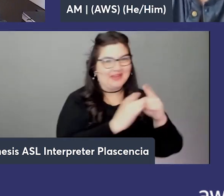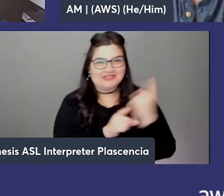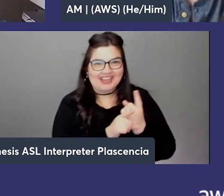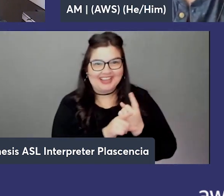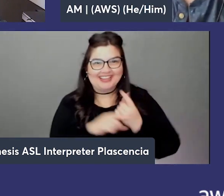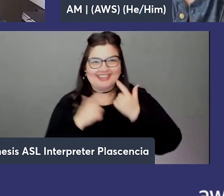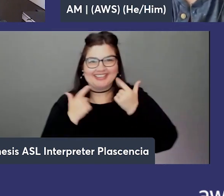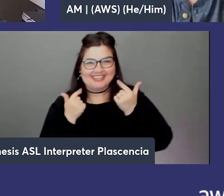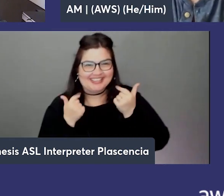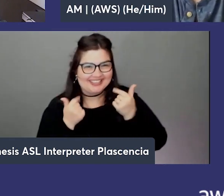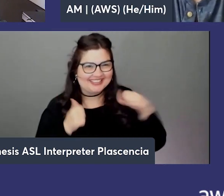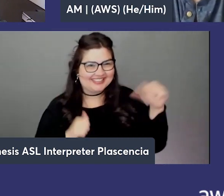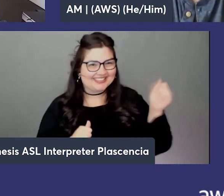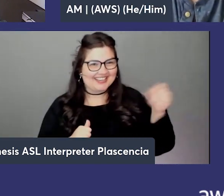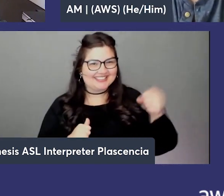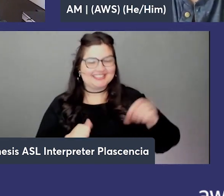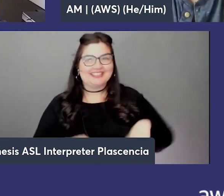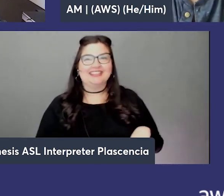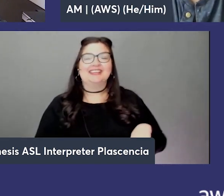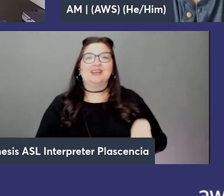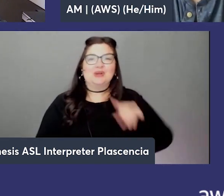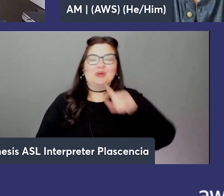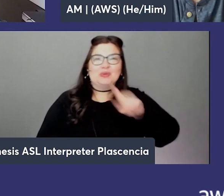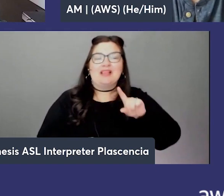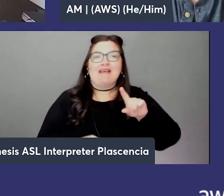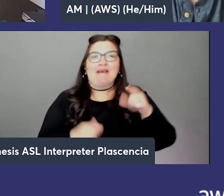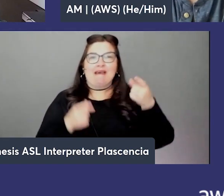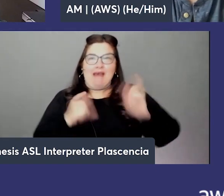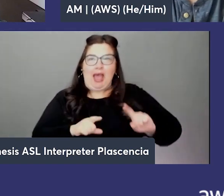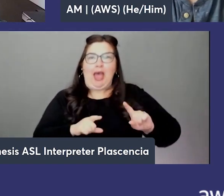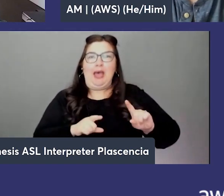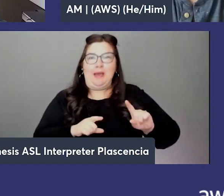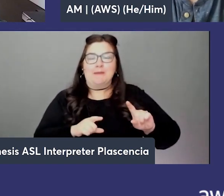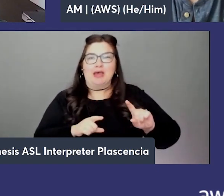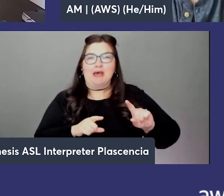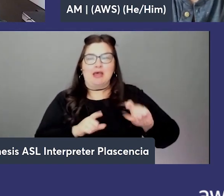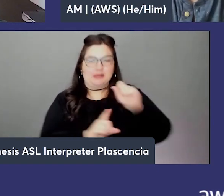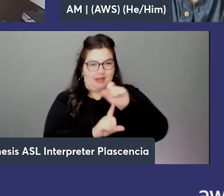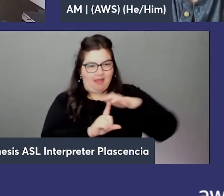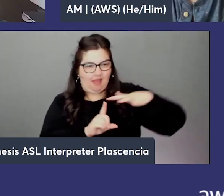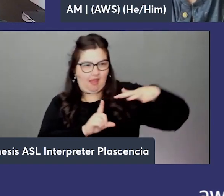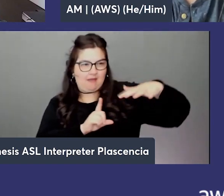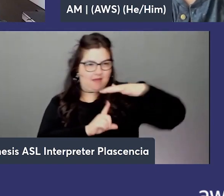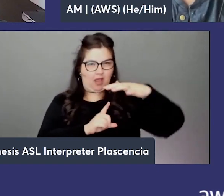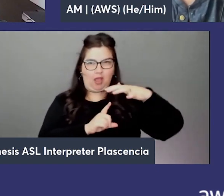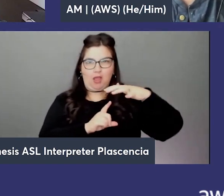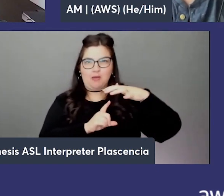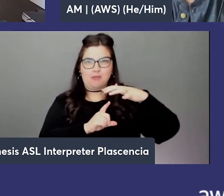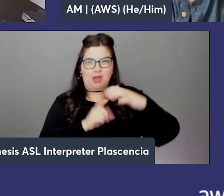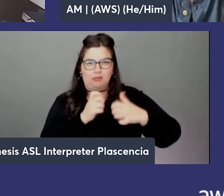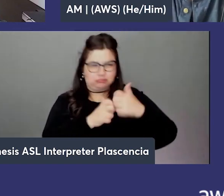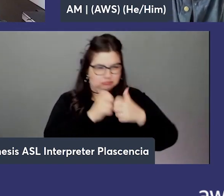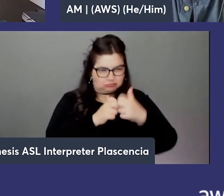And debugging in an environment, with dozens, sometimes hundreds of different managed services,